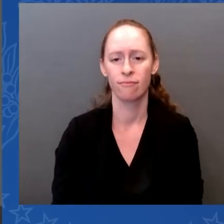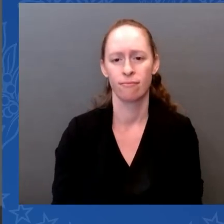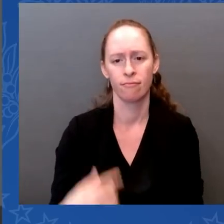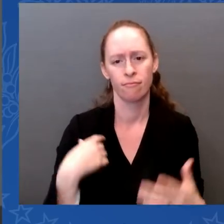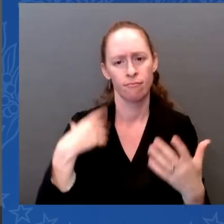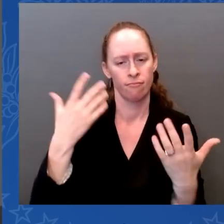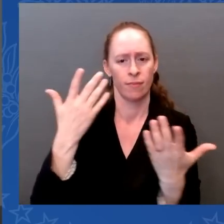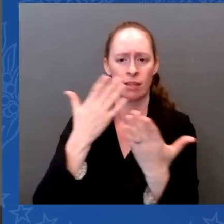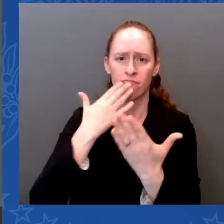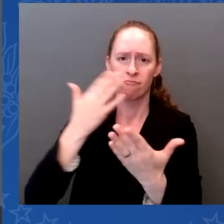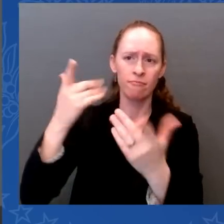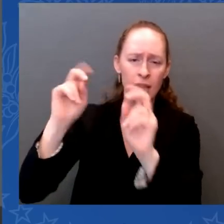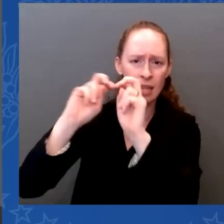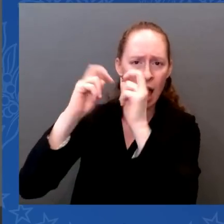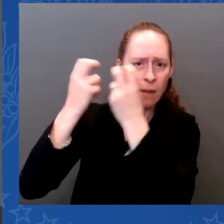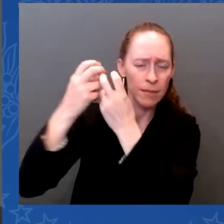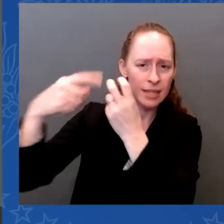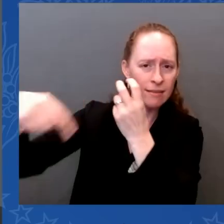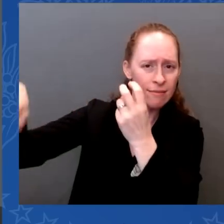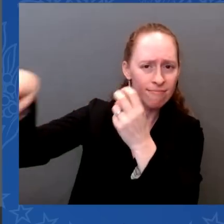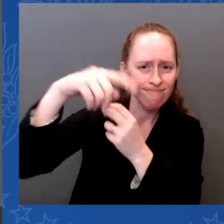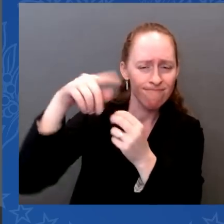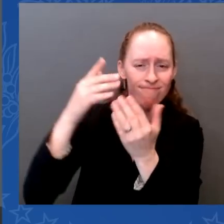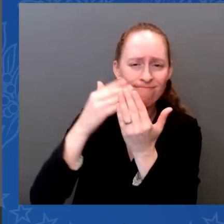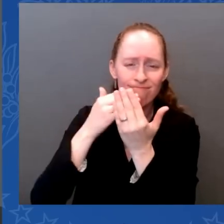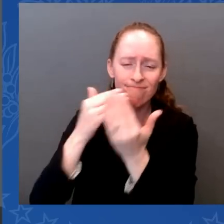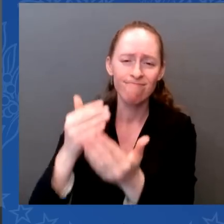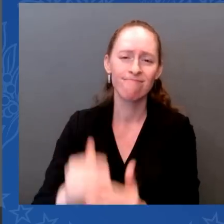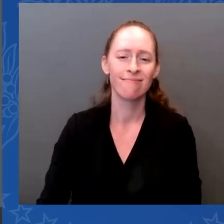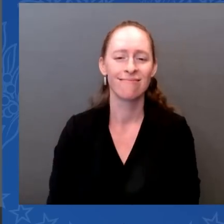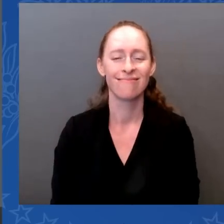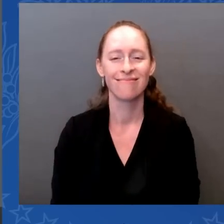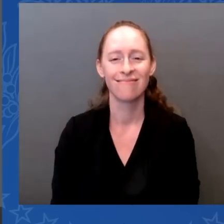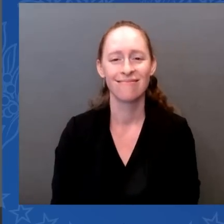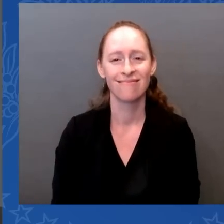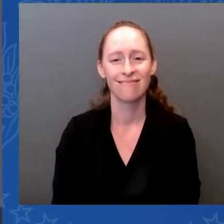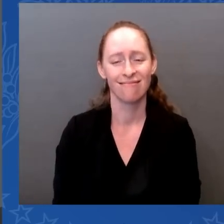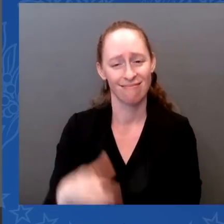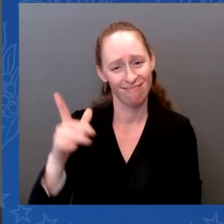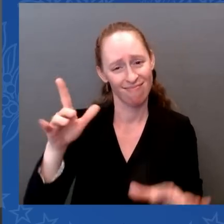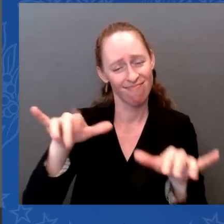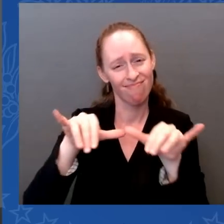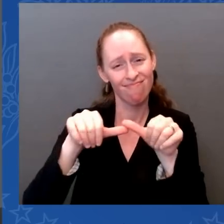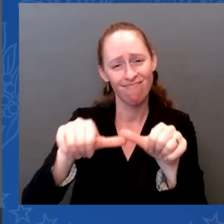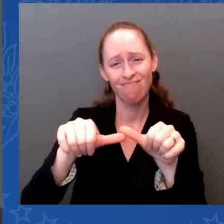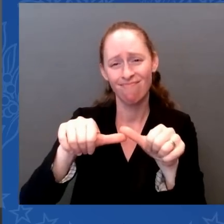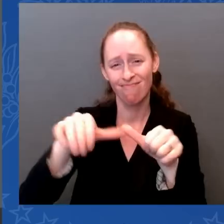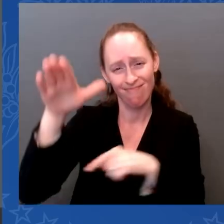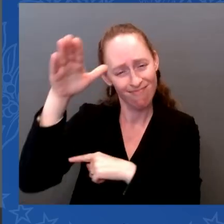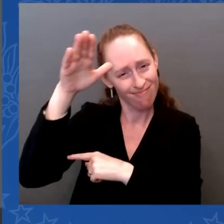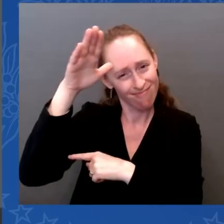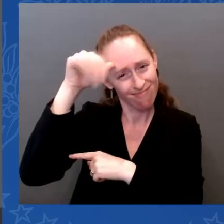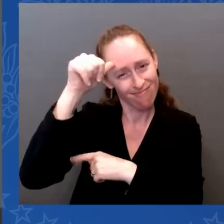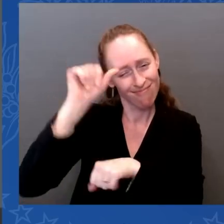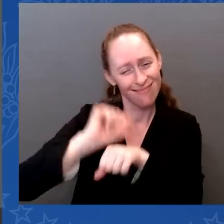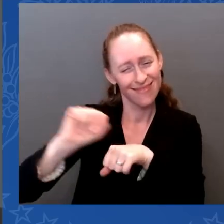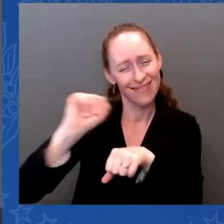how relentlessly you worked to protect Medicare. But before turning to the topic I want to discuss today -- I hope you'll indulge me --